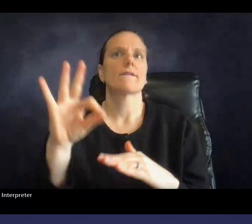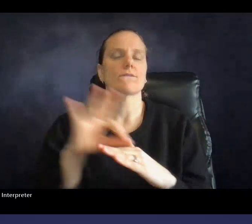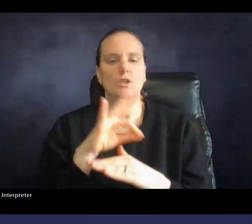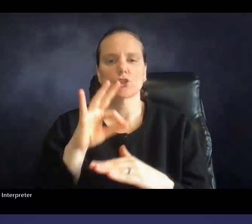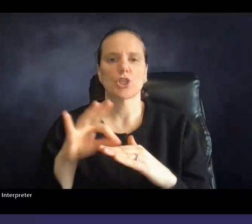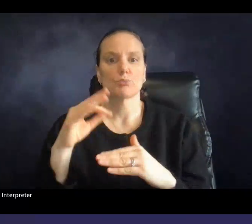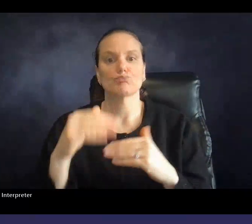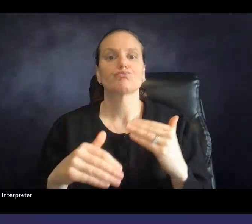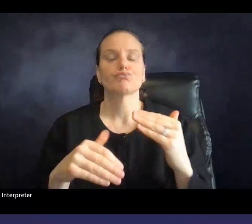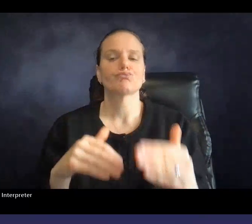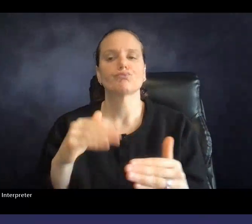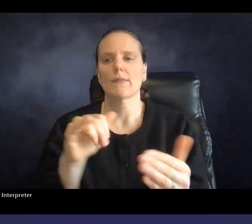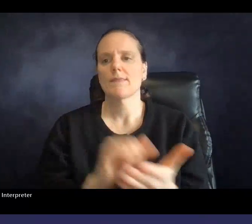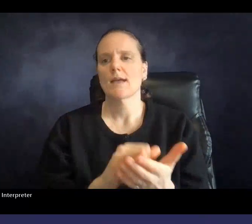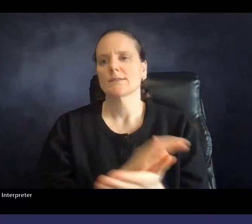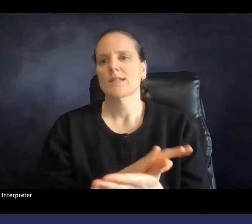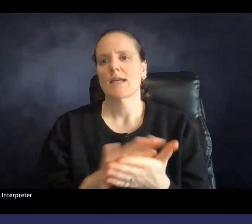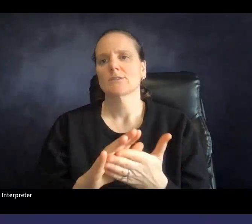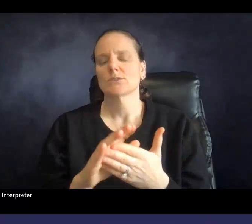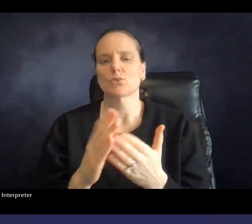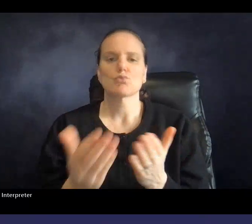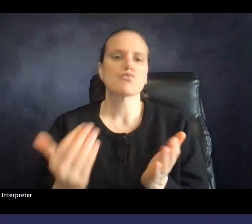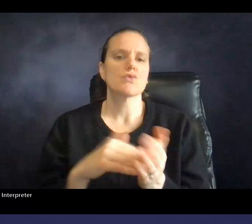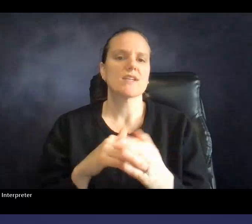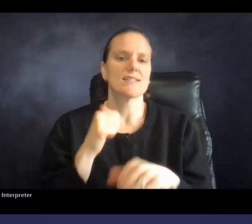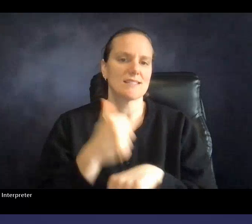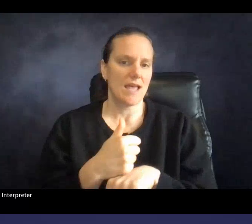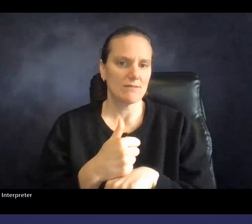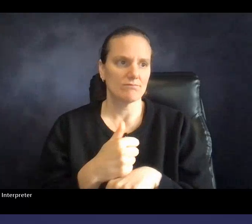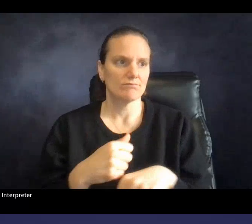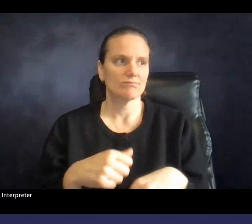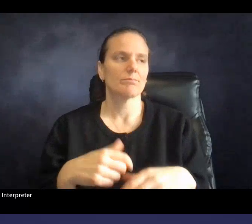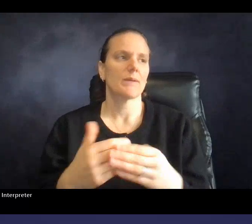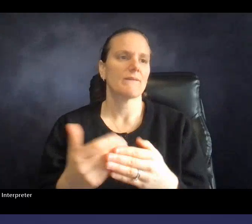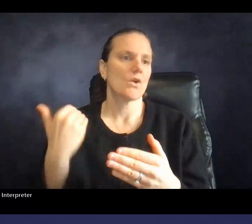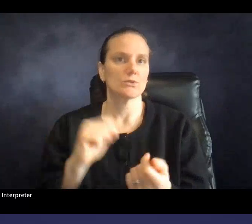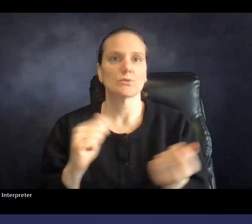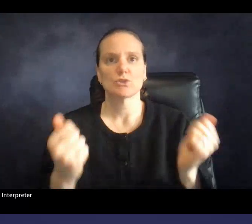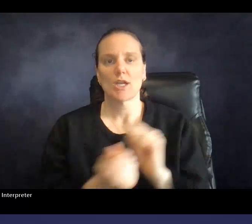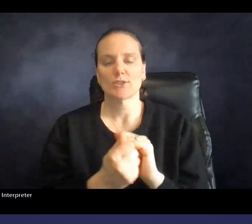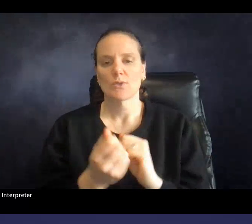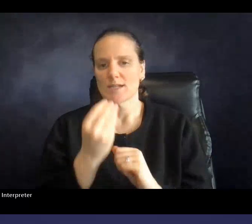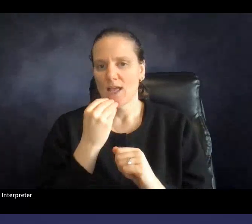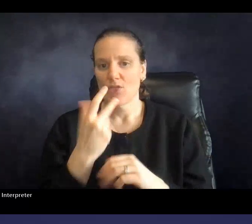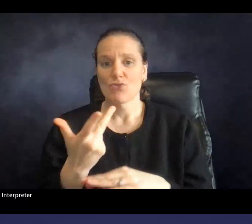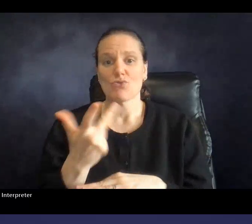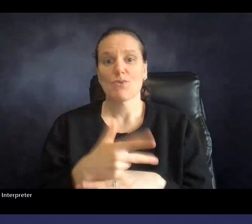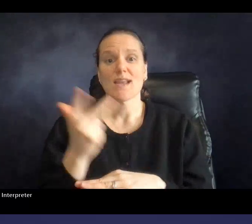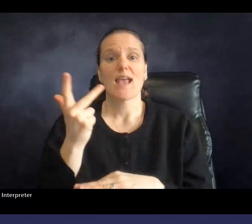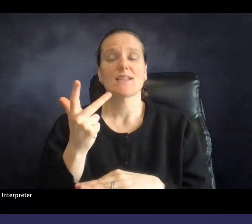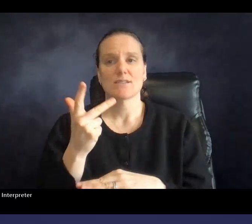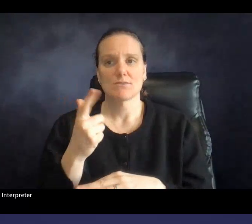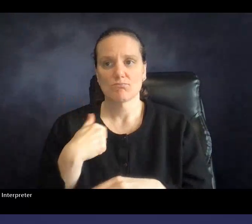It is nice to do like a little reset before you make massive dietary change. So like three days where you're just doing like bone broth